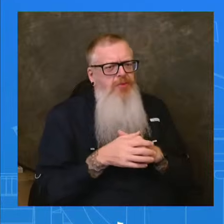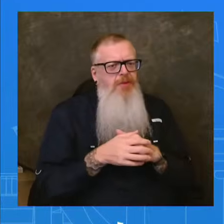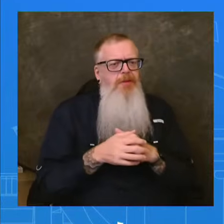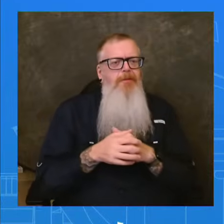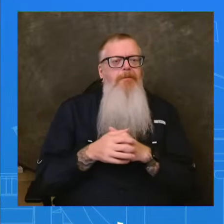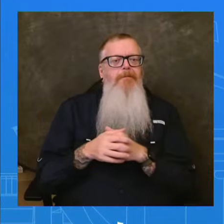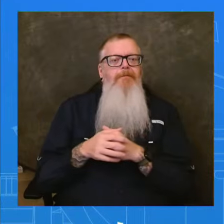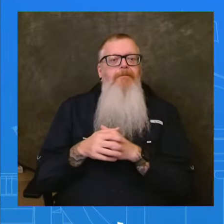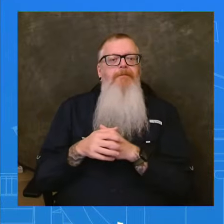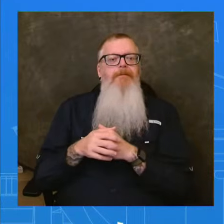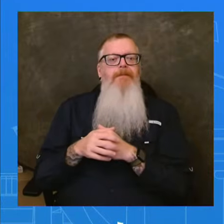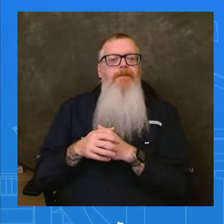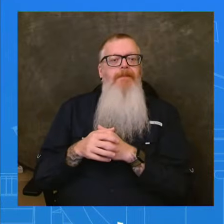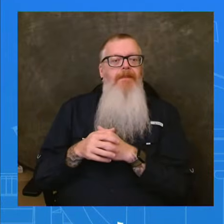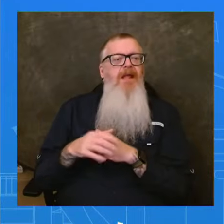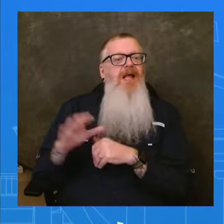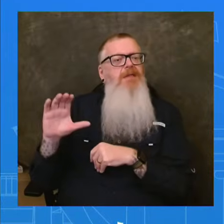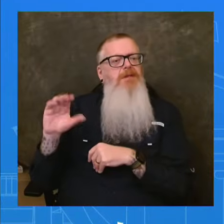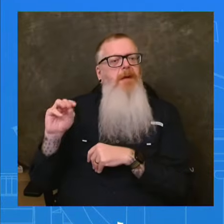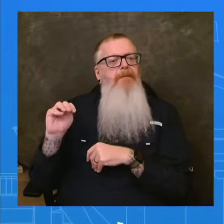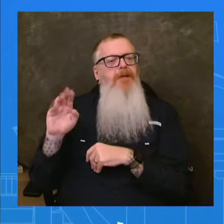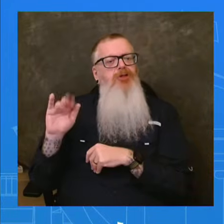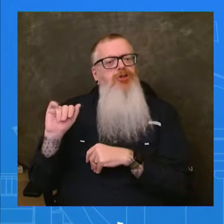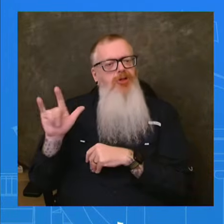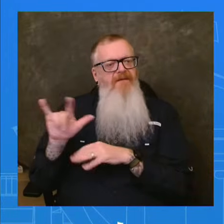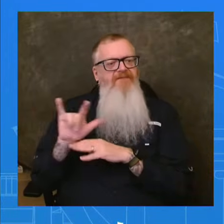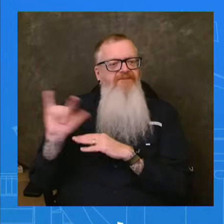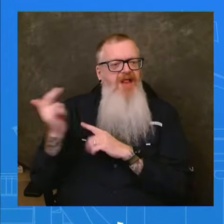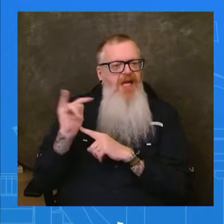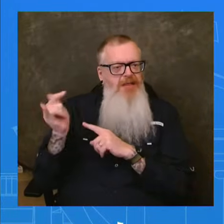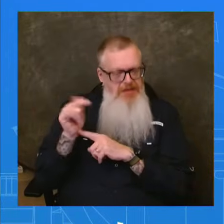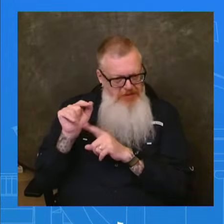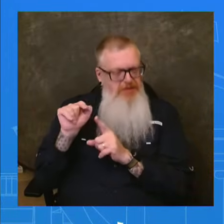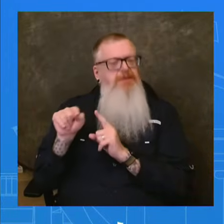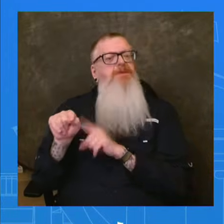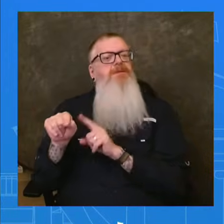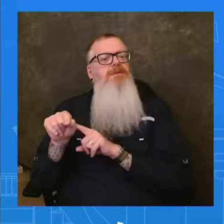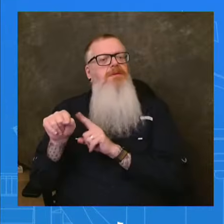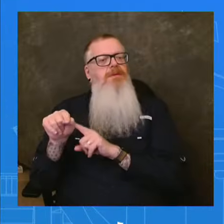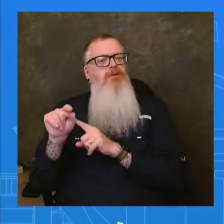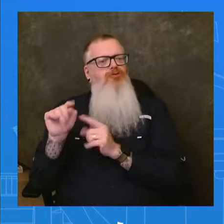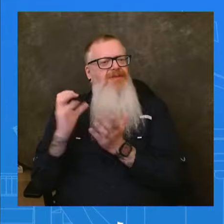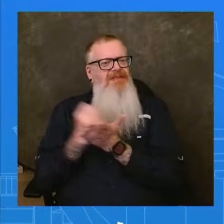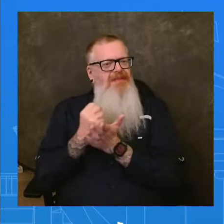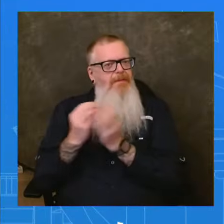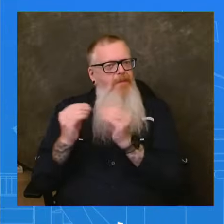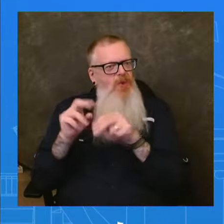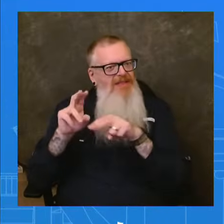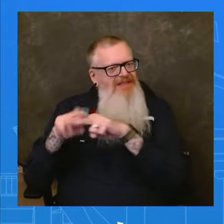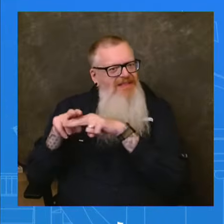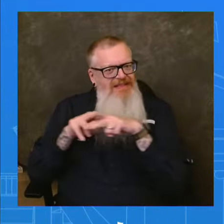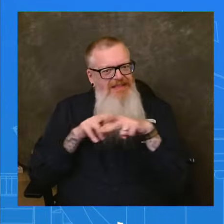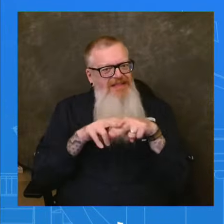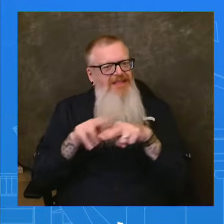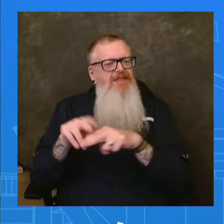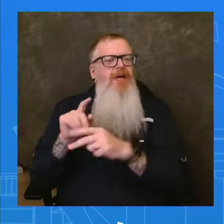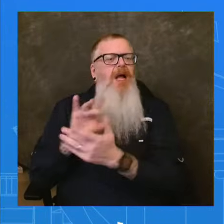certainly on these flights. I would refer you to the State Department. They did a very well -- a very good laydown of this as well,